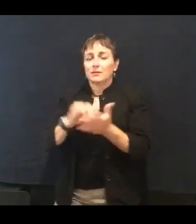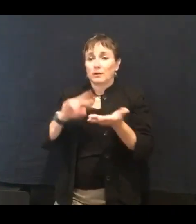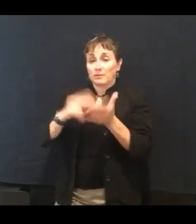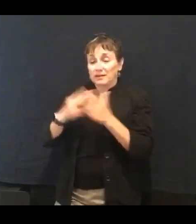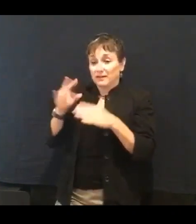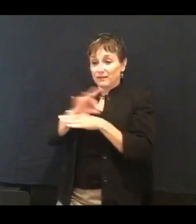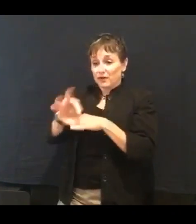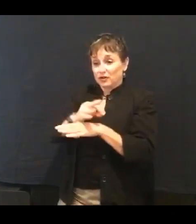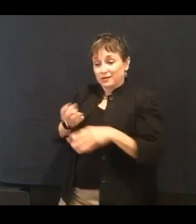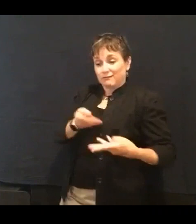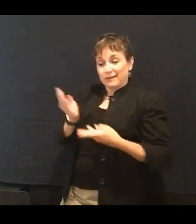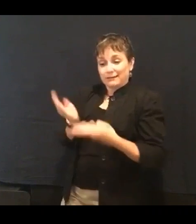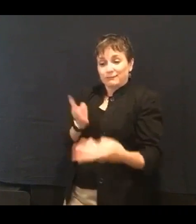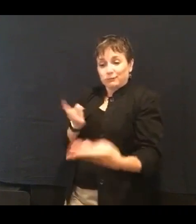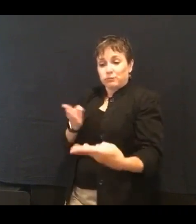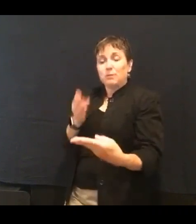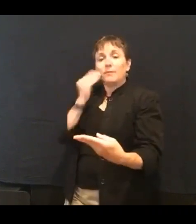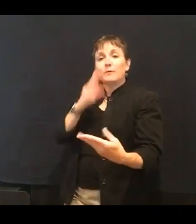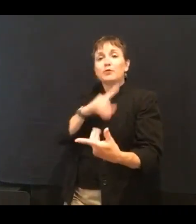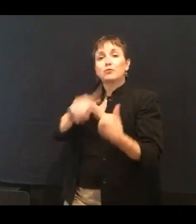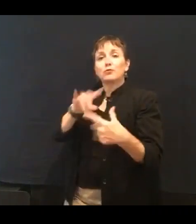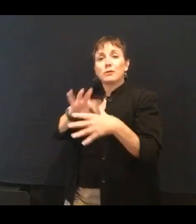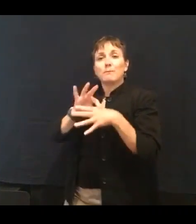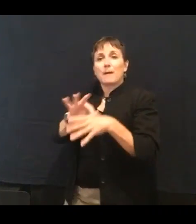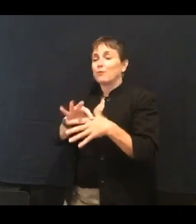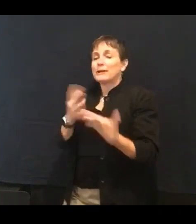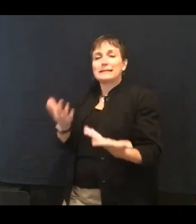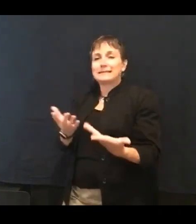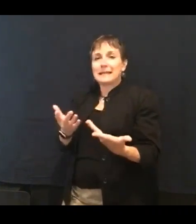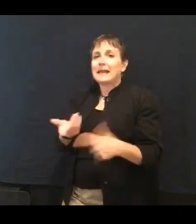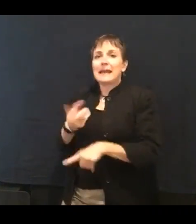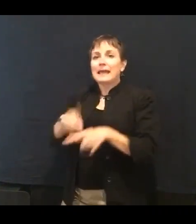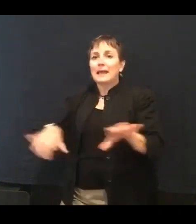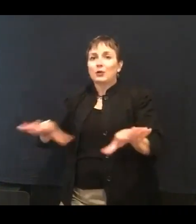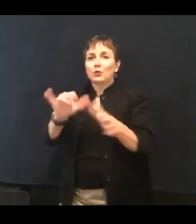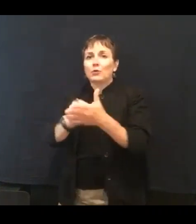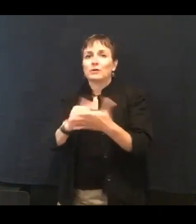where it must be localized in order to perform its function. This